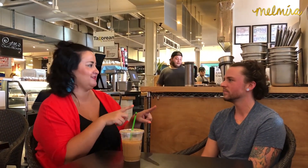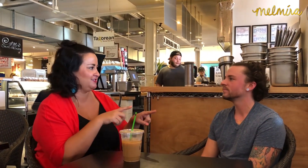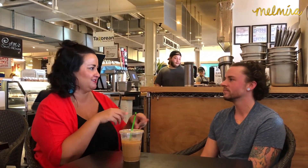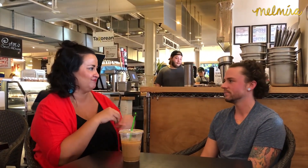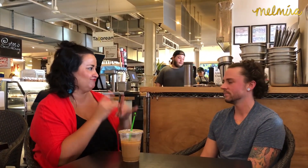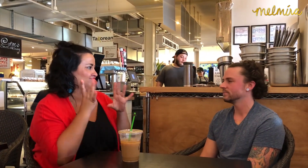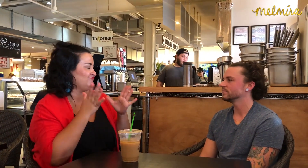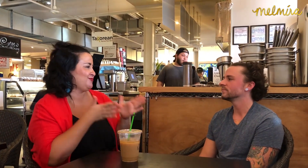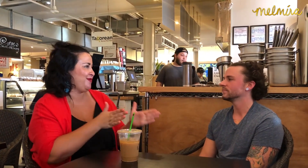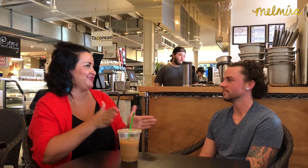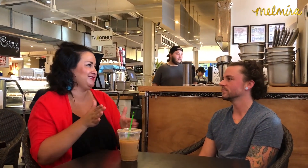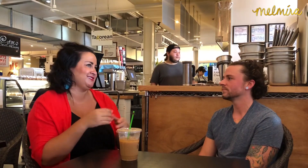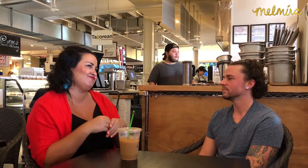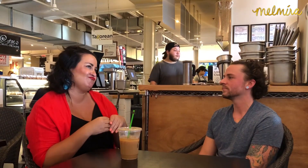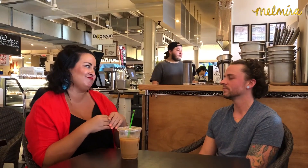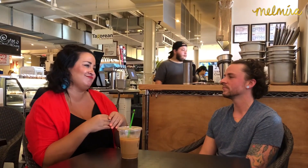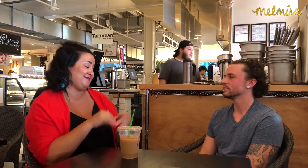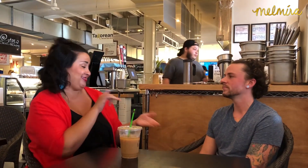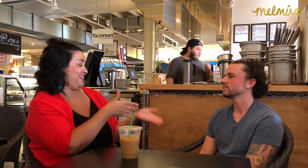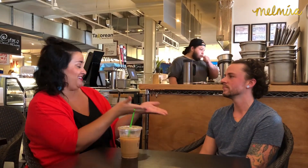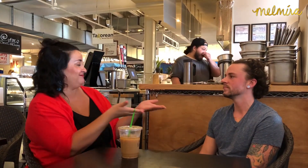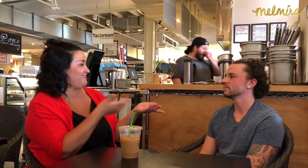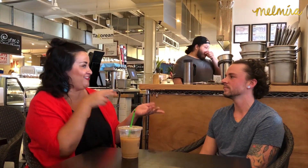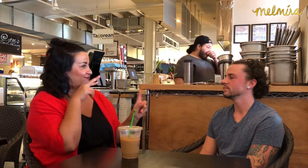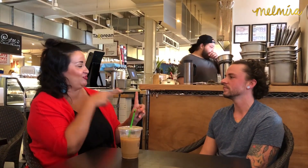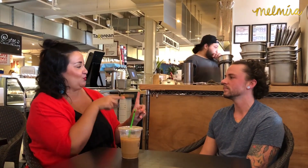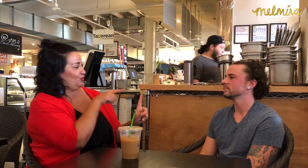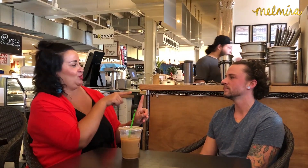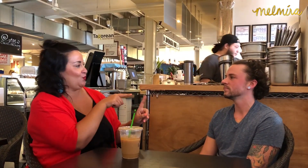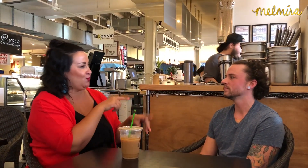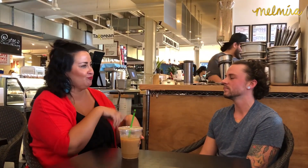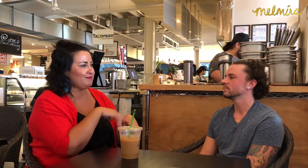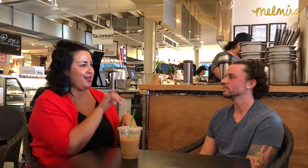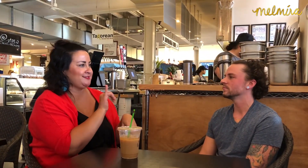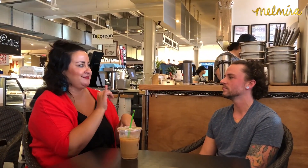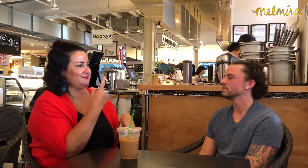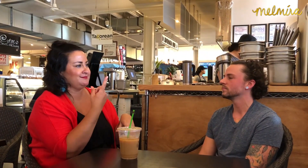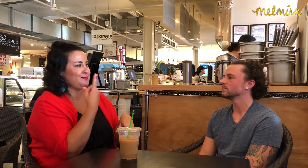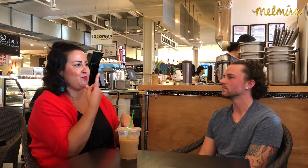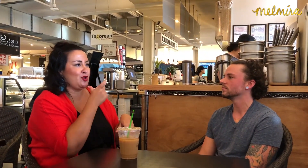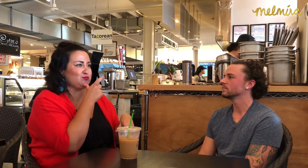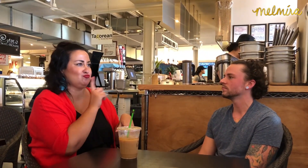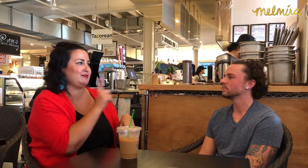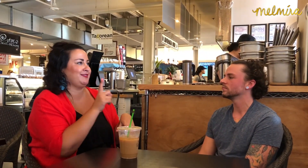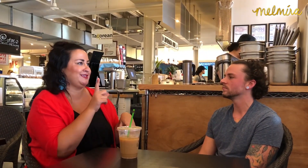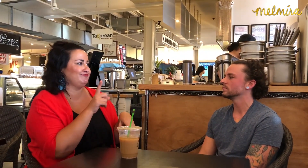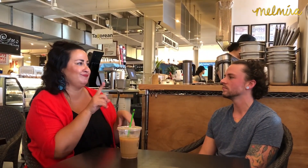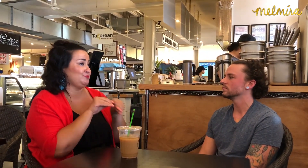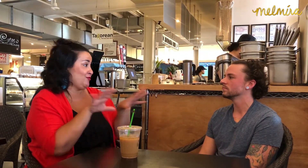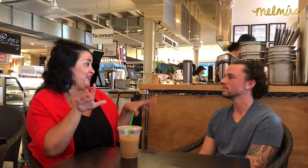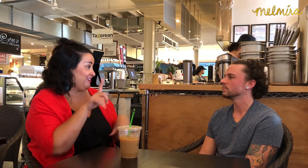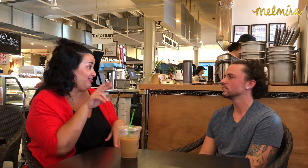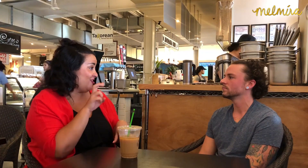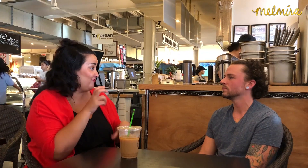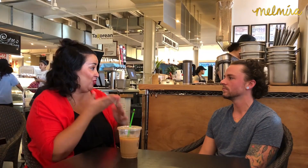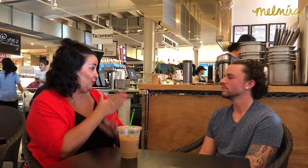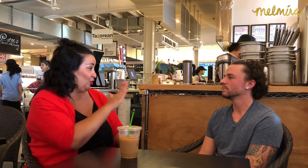they then tend to react in pretty horrible ways. I view you as someone that is truly trying to spread love